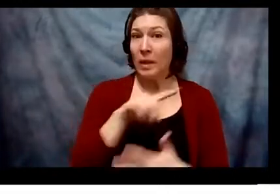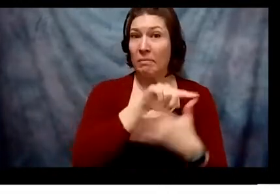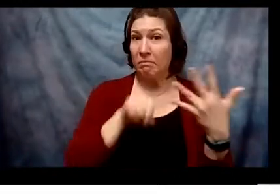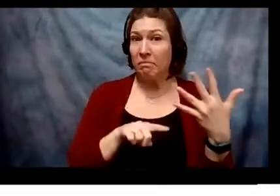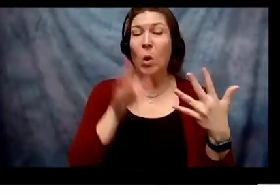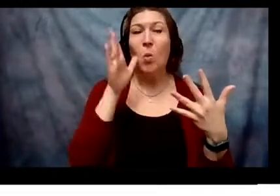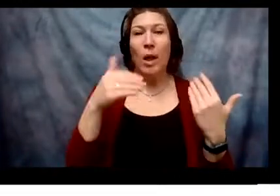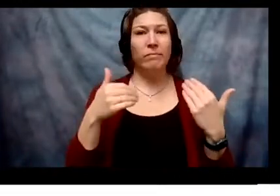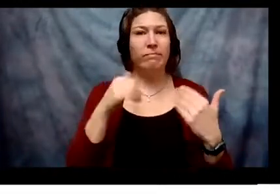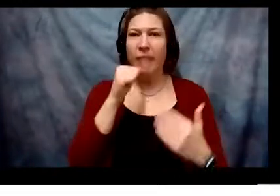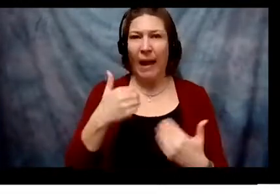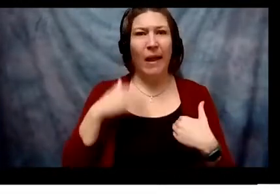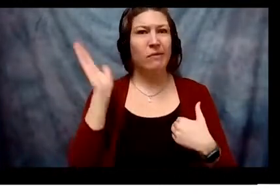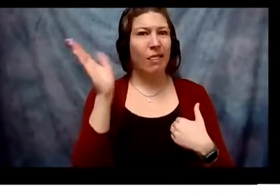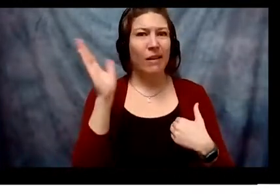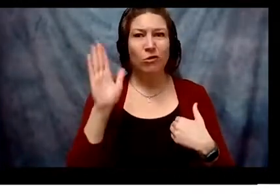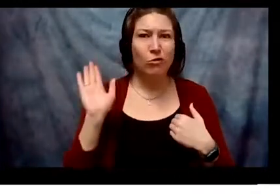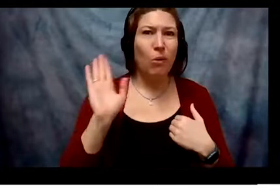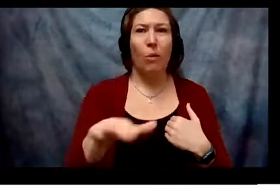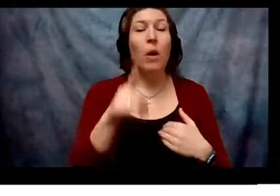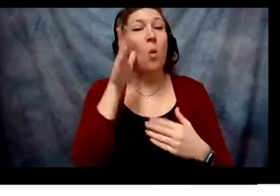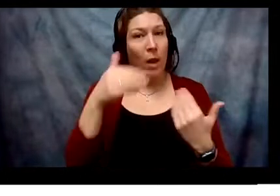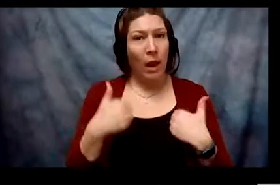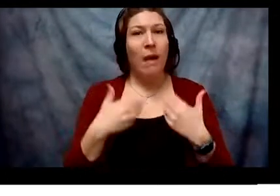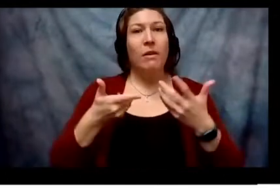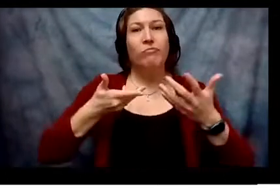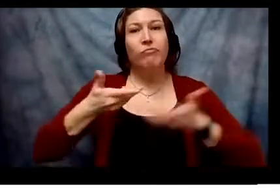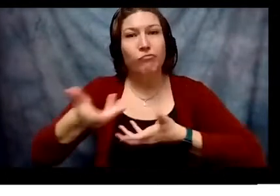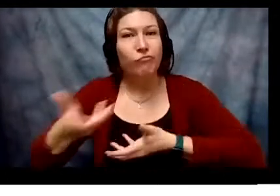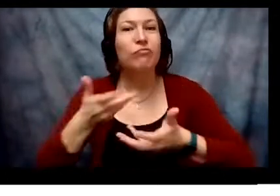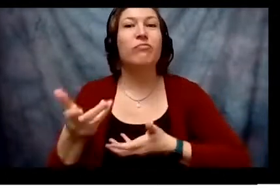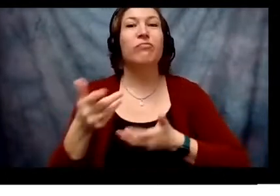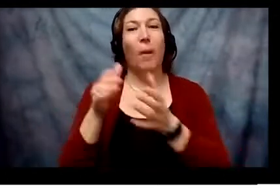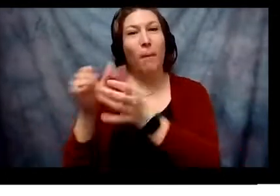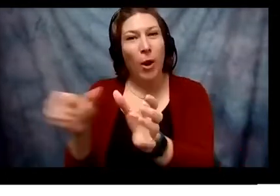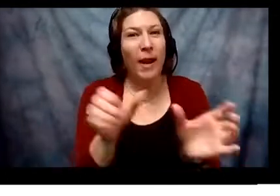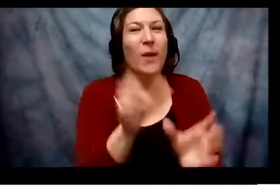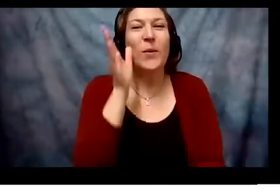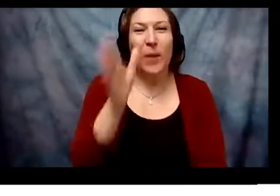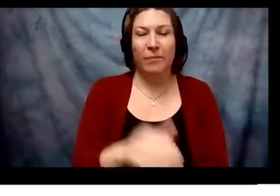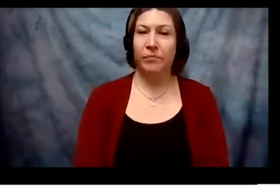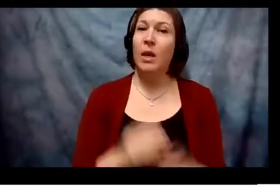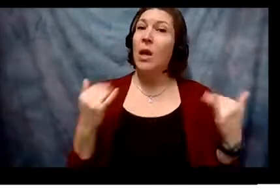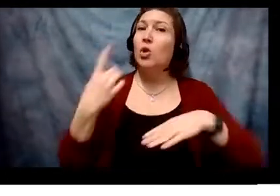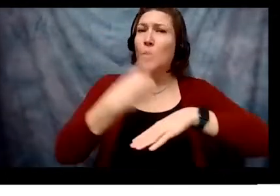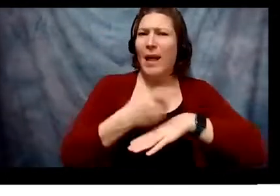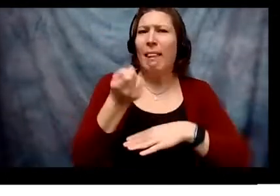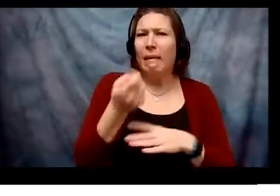That said, today's little more listening. Because we aim to set a shared understanding and